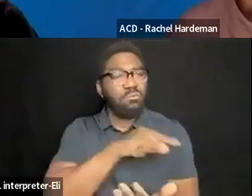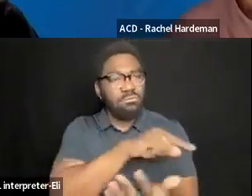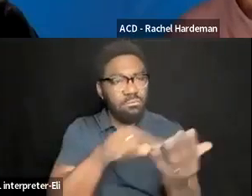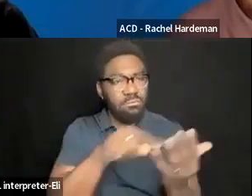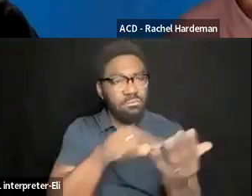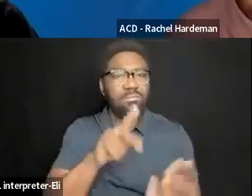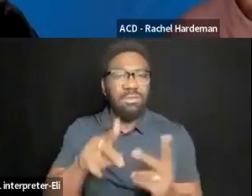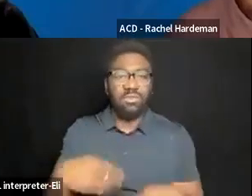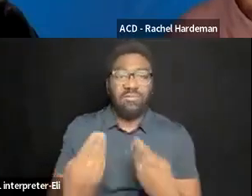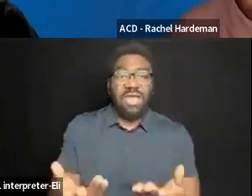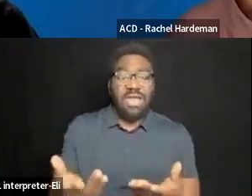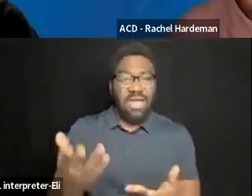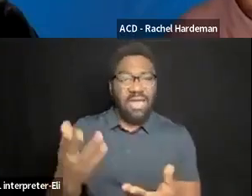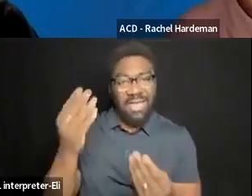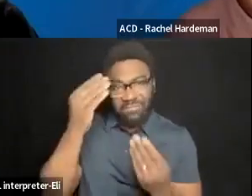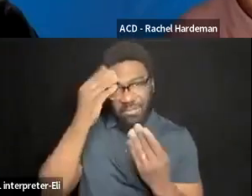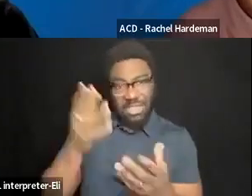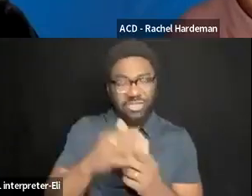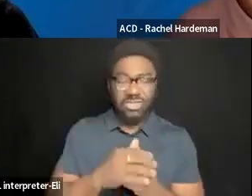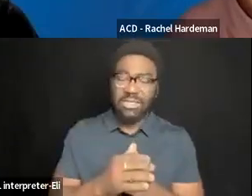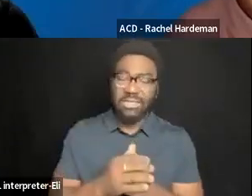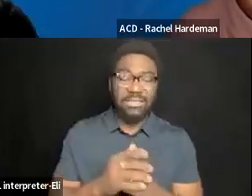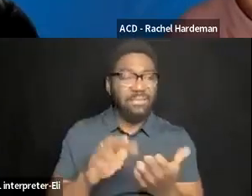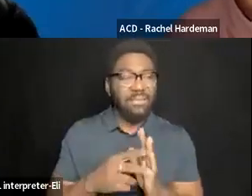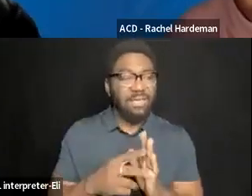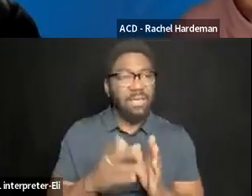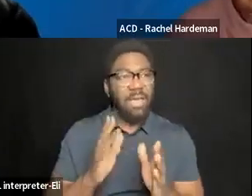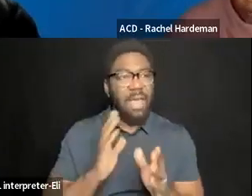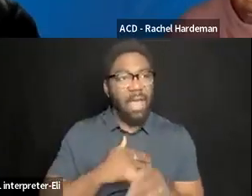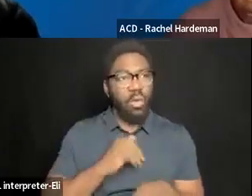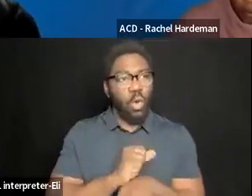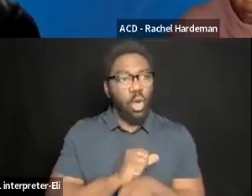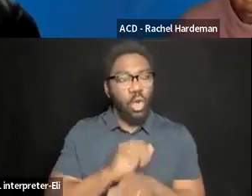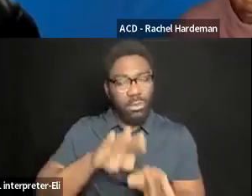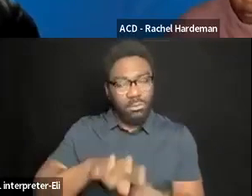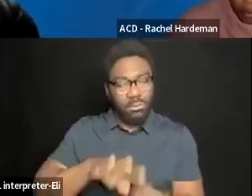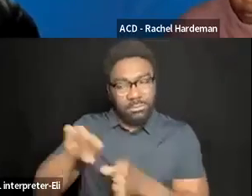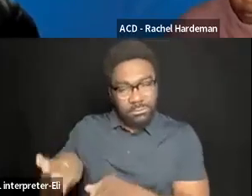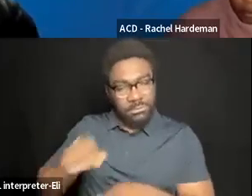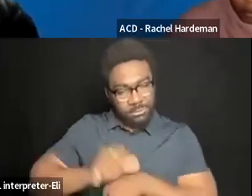at large, we need to do this, and that's actually the work, a lot of the work of that governance board, too.